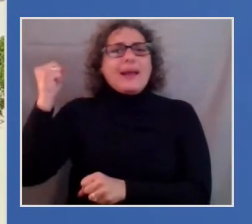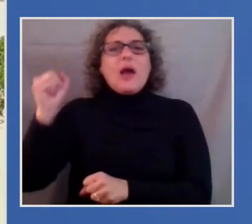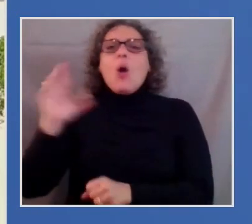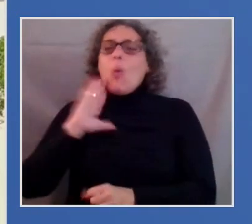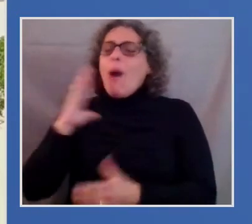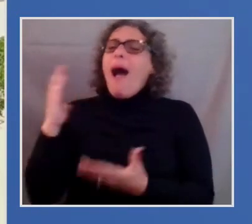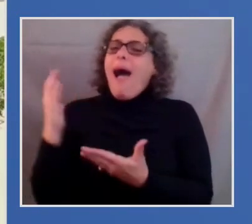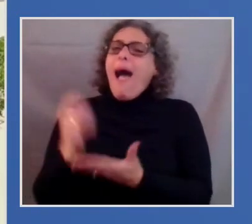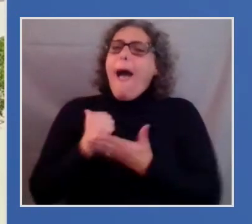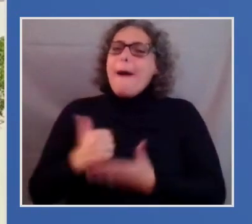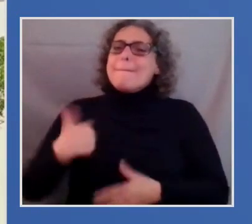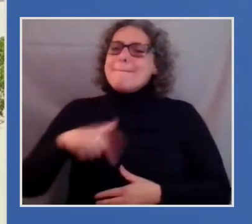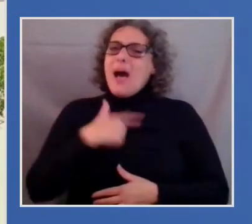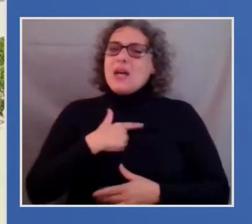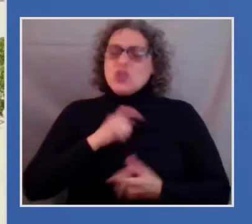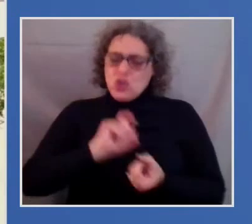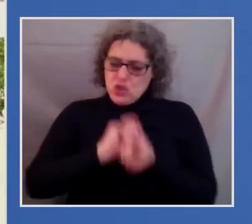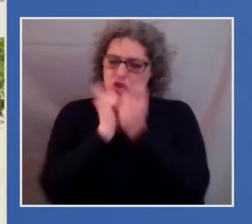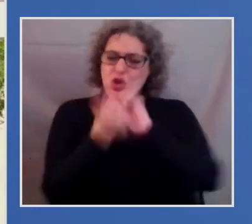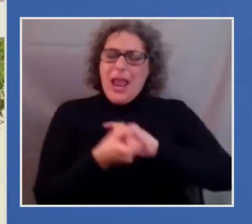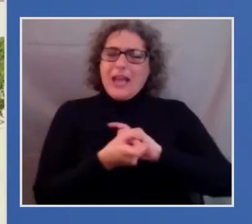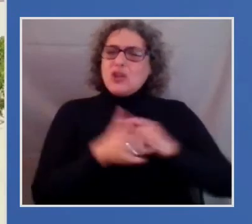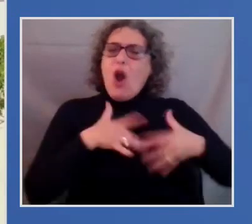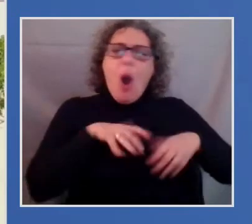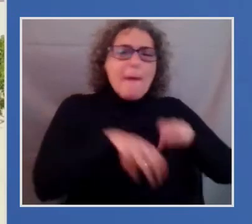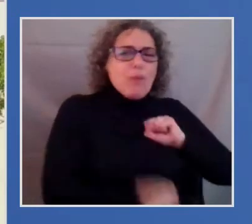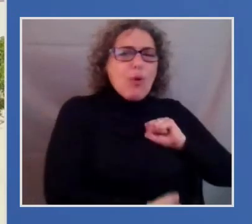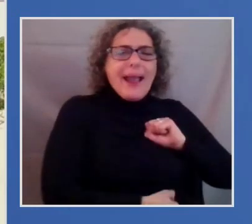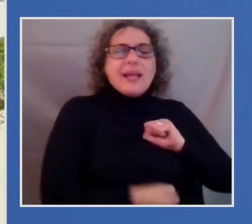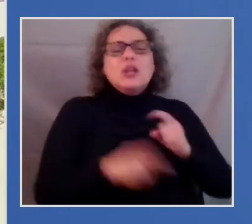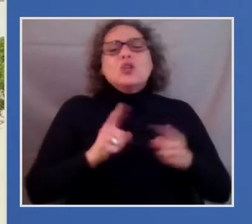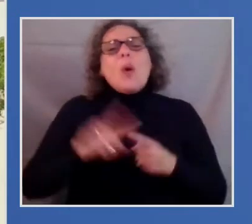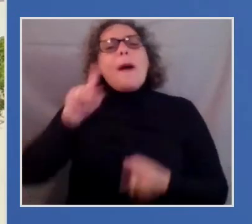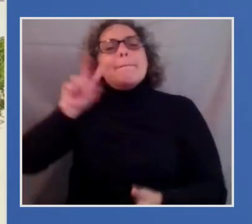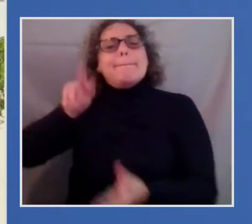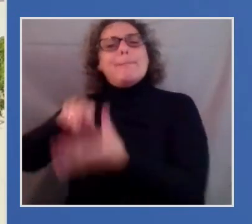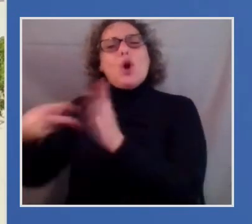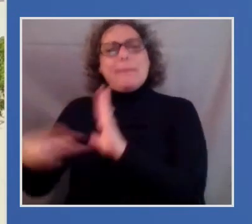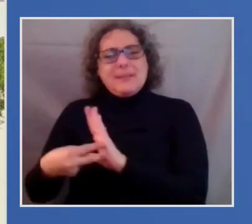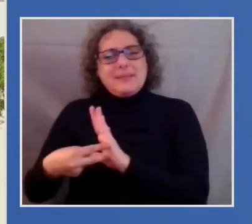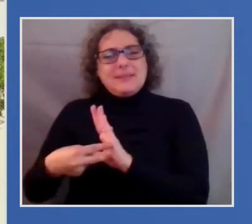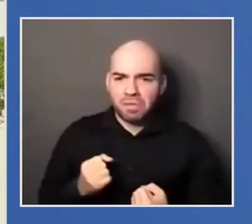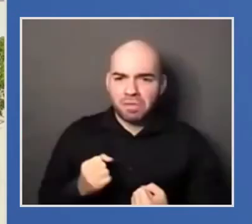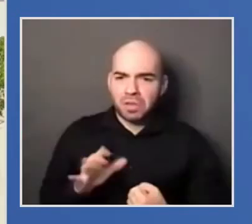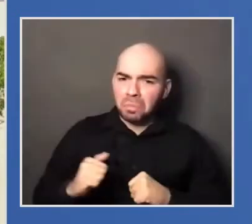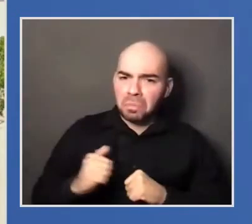FULL PROMISE OF THIS COUNTRY. WE HAVE TO FOLLOW FOR NEW CUBA POLICY AS WELL.